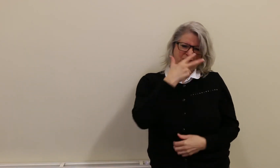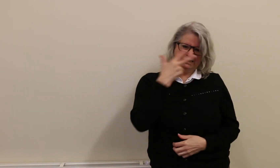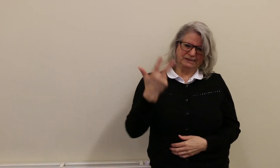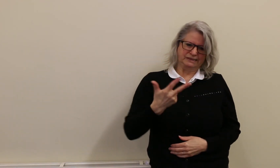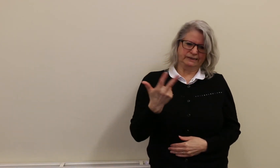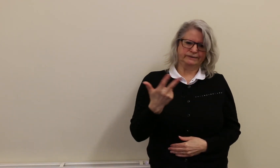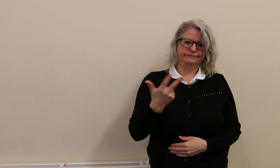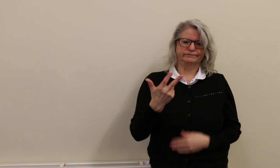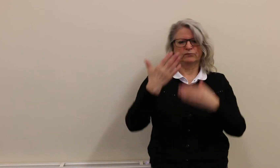You must be over 18.